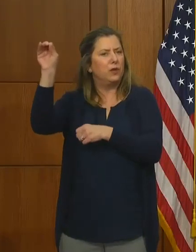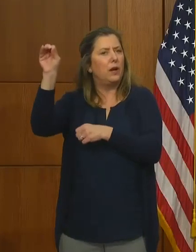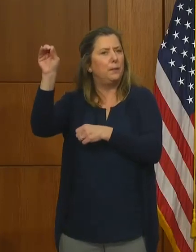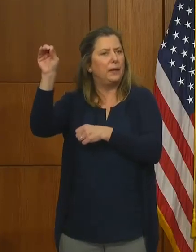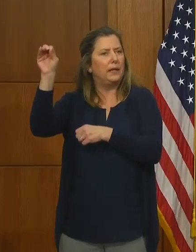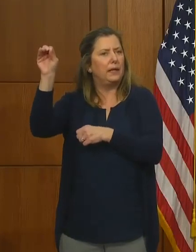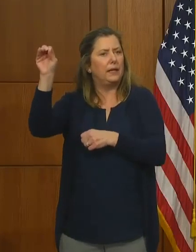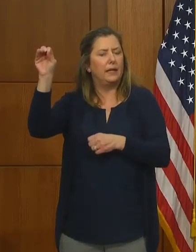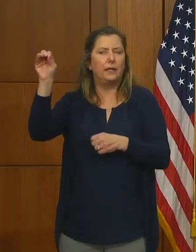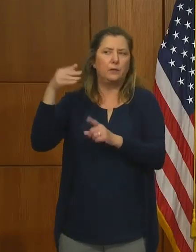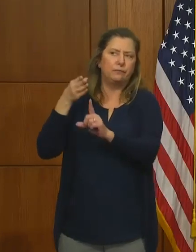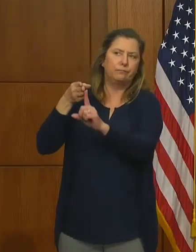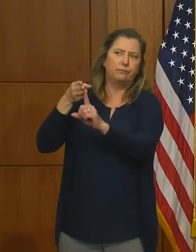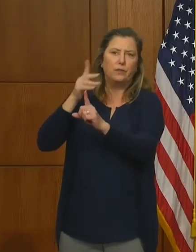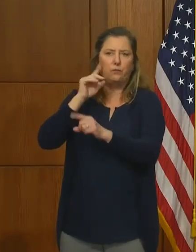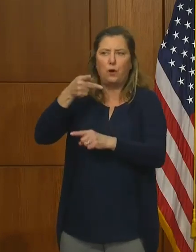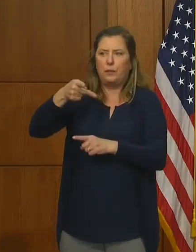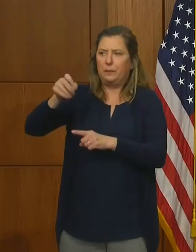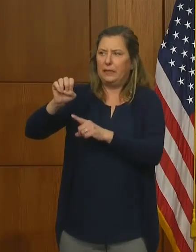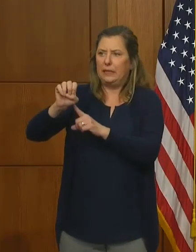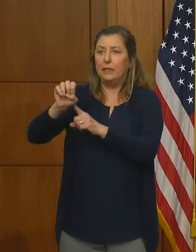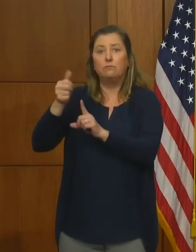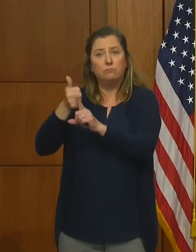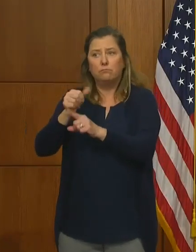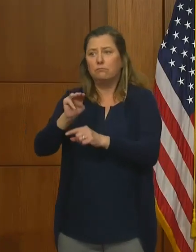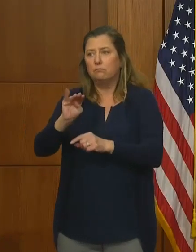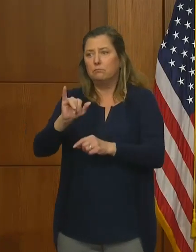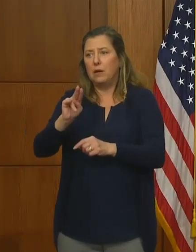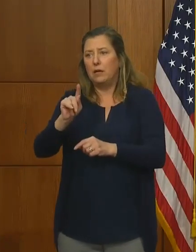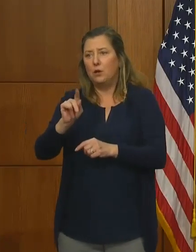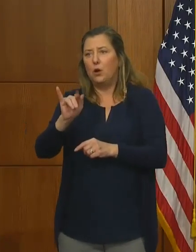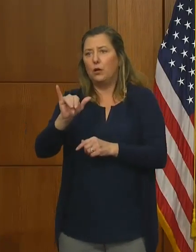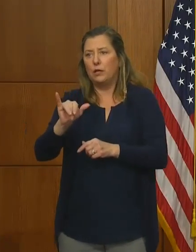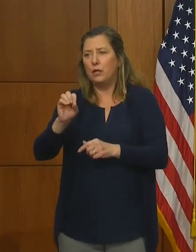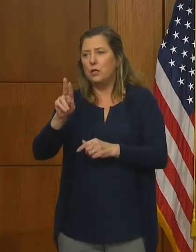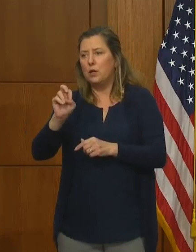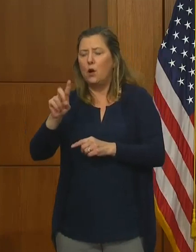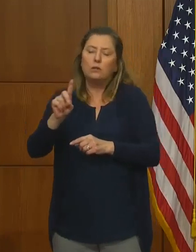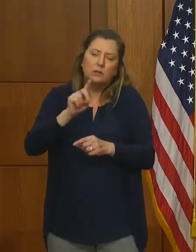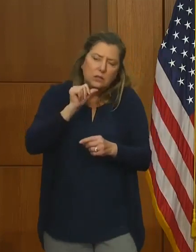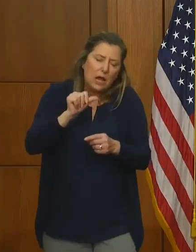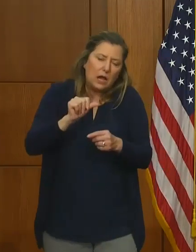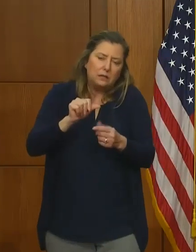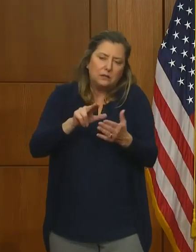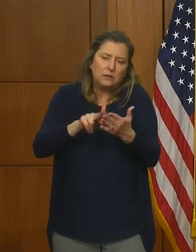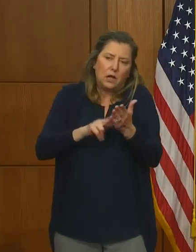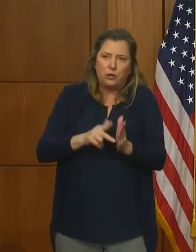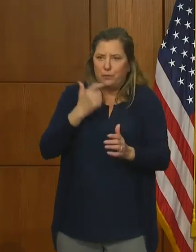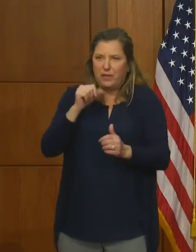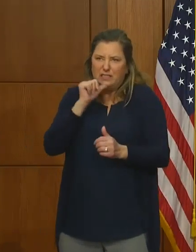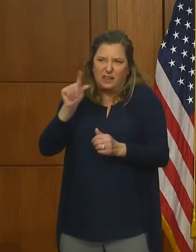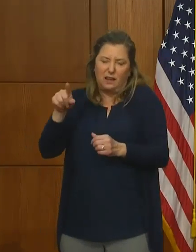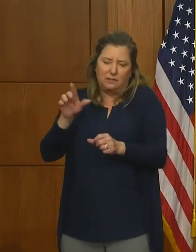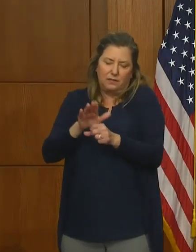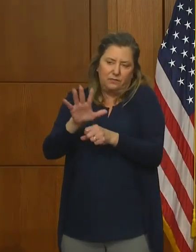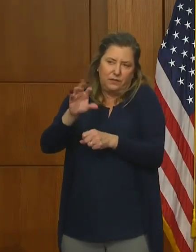DISTRIBUTOR MANUFACTURING COMPANY IS A- HAS BEEN WE HAVE USE FOR THE PPE EITHER MINORITY